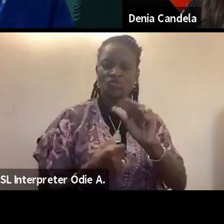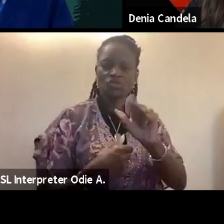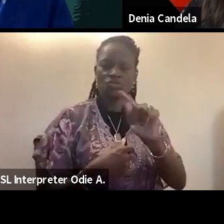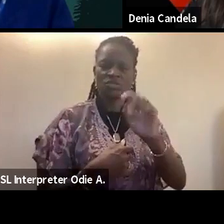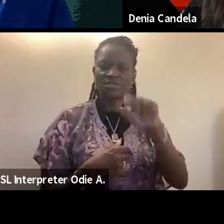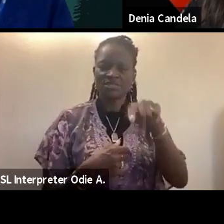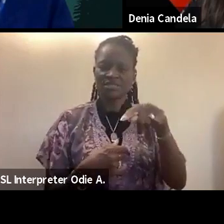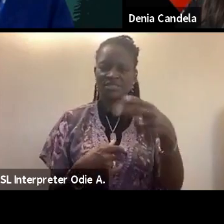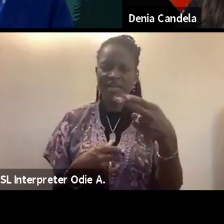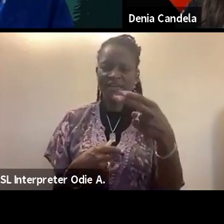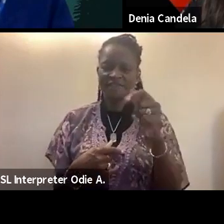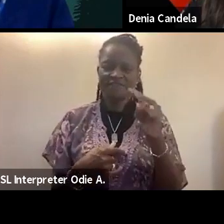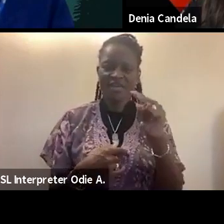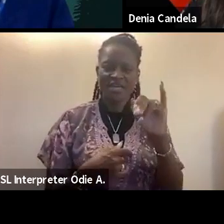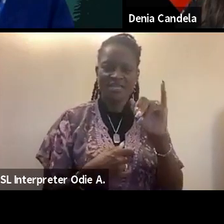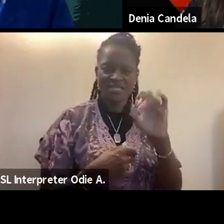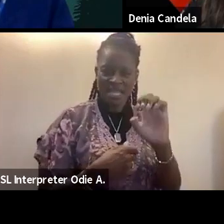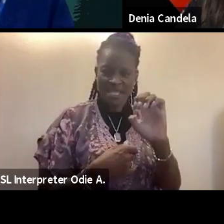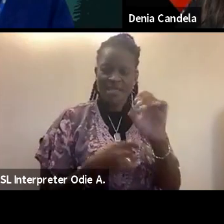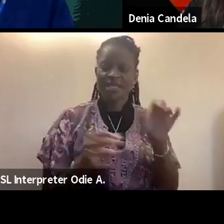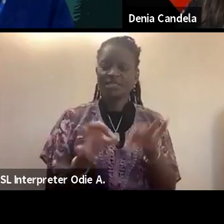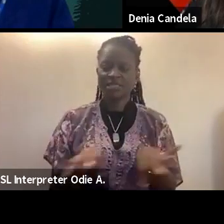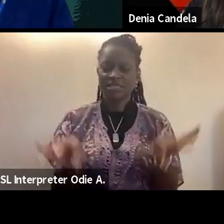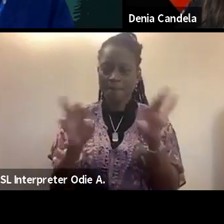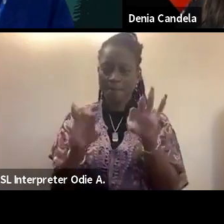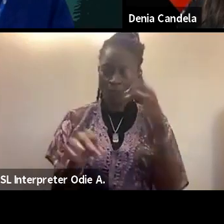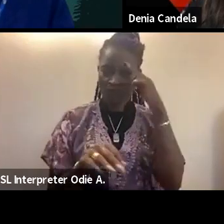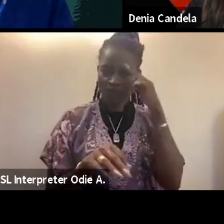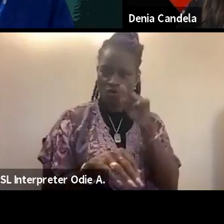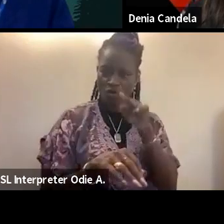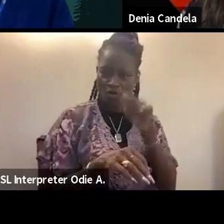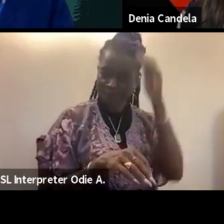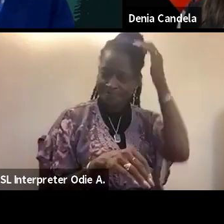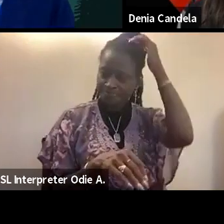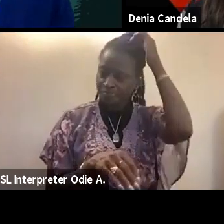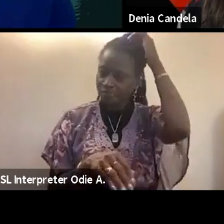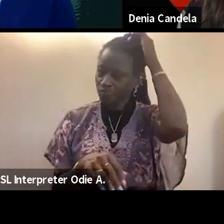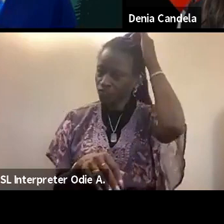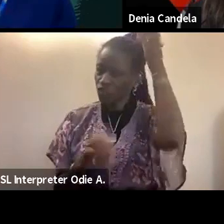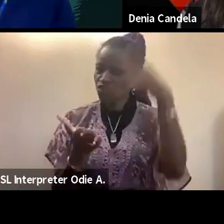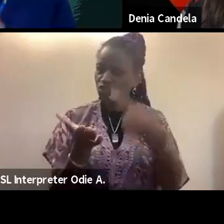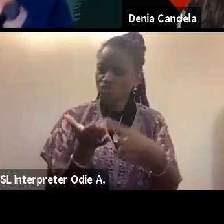important for the highlight, particularly of the CNC, the Coordinated Outreach